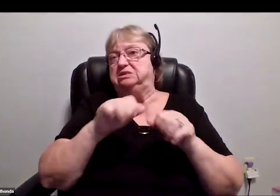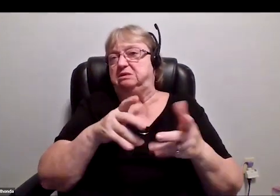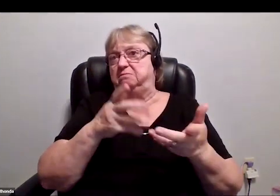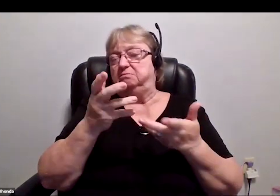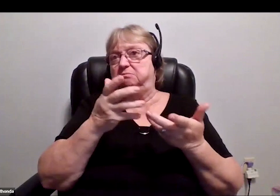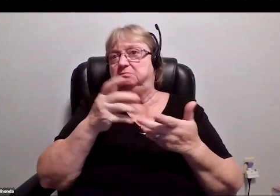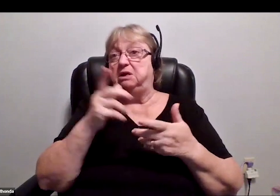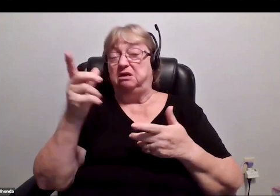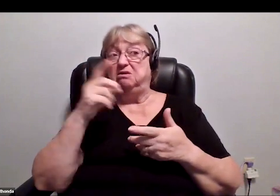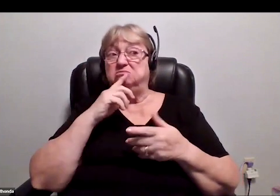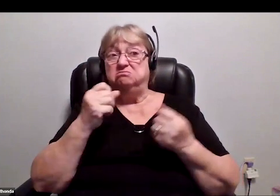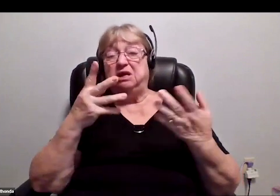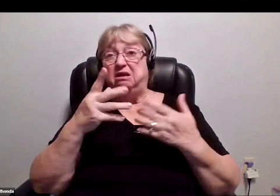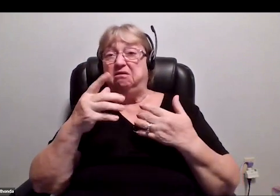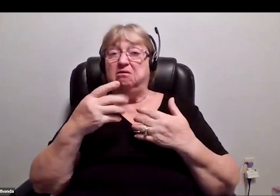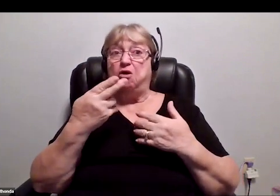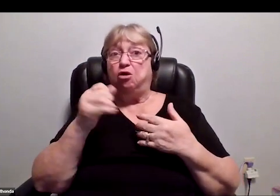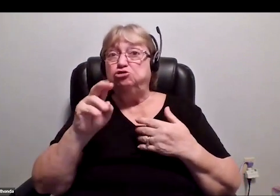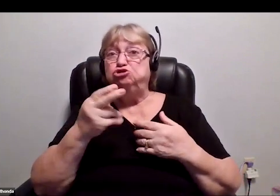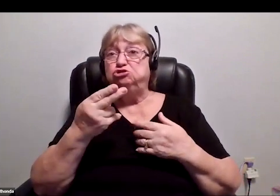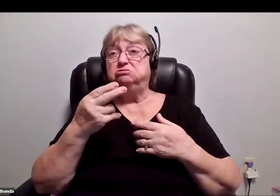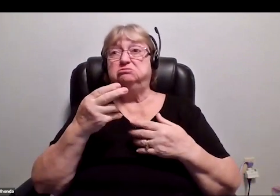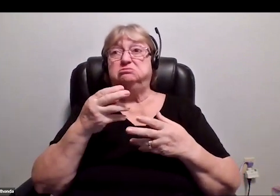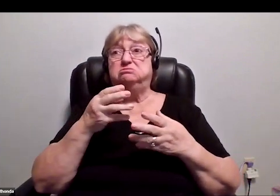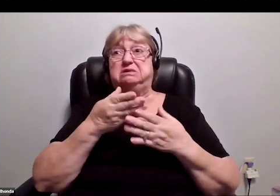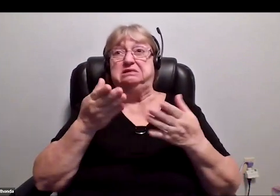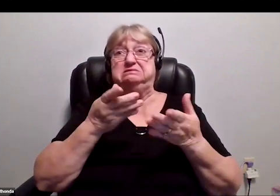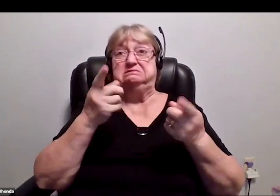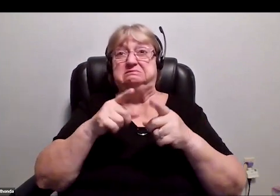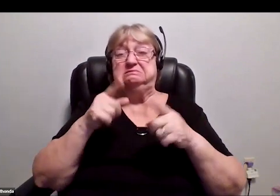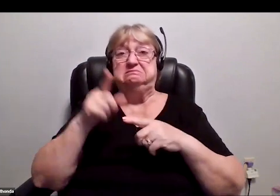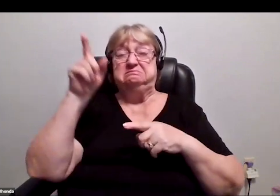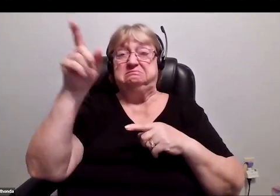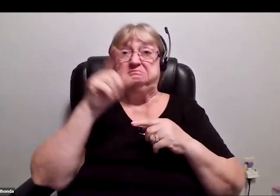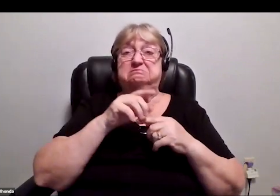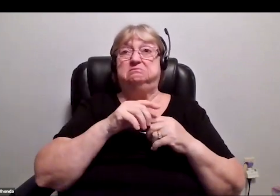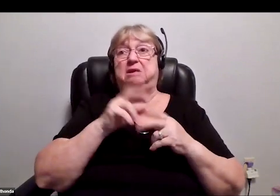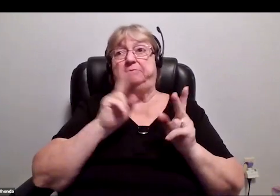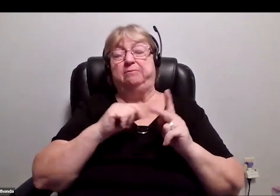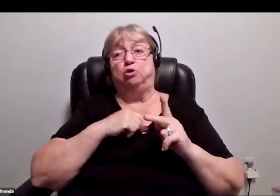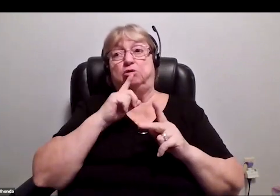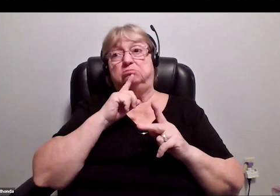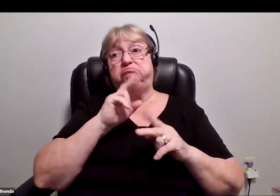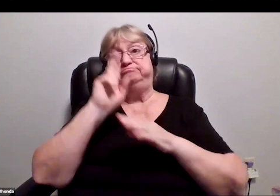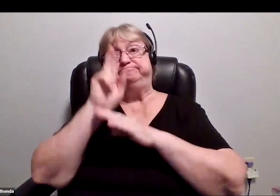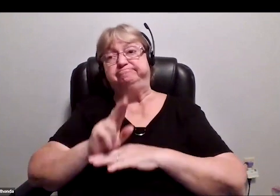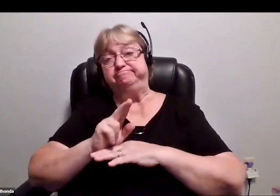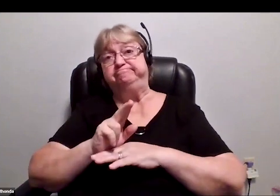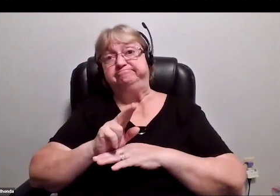In fact, disabled people are used to encountering environments that also are not supportive of their bodies